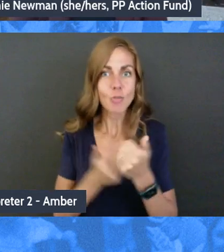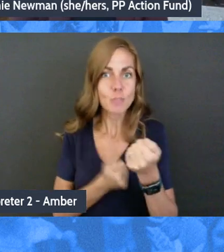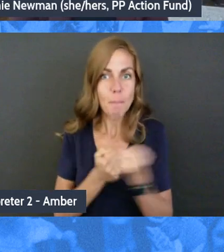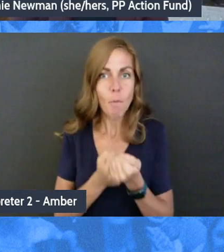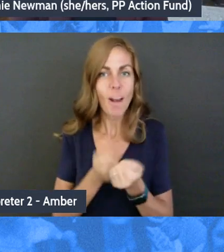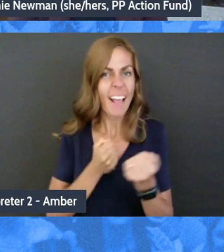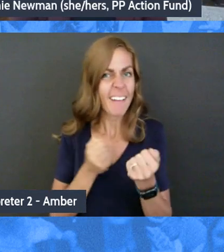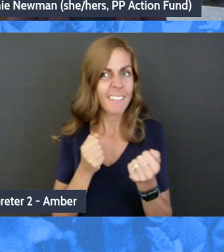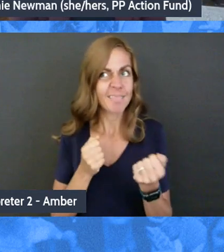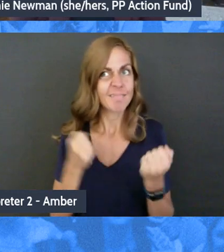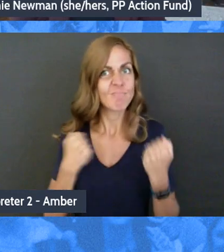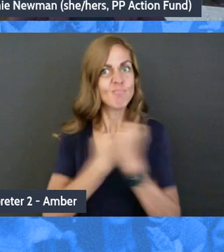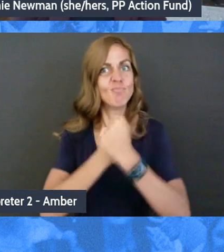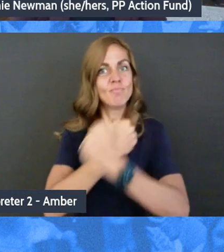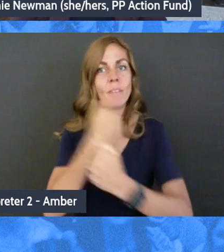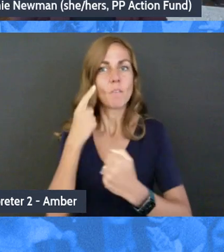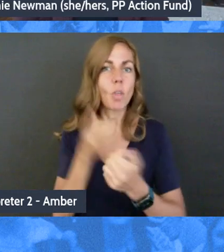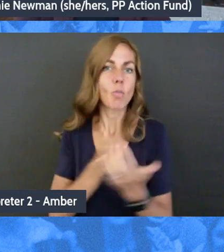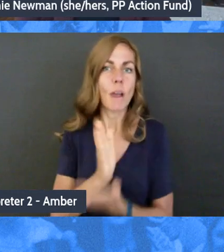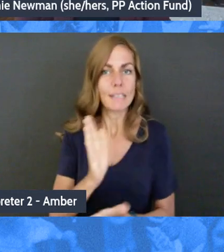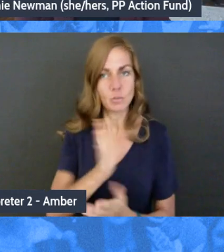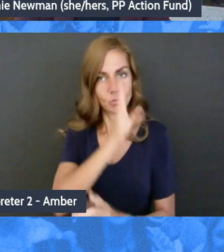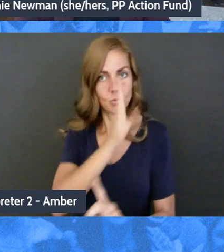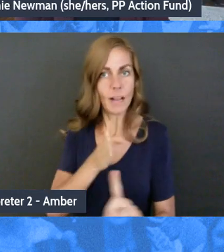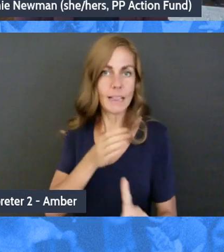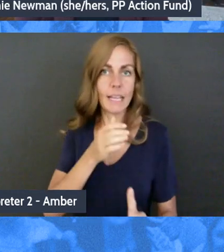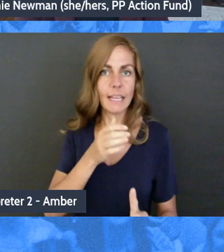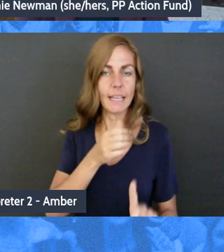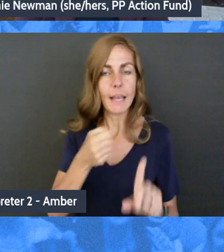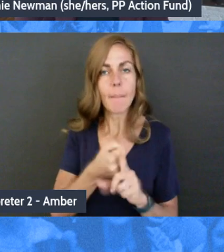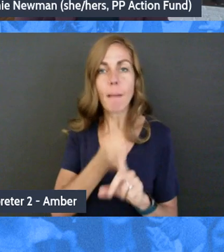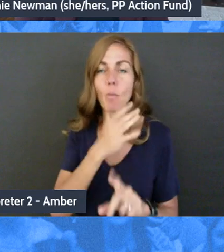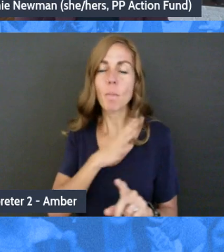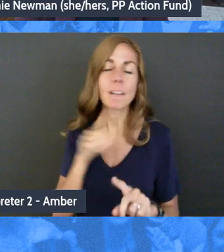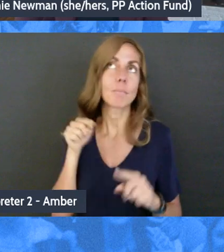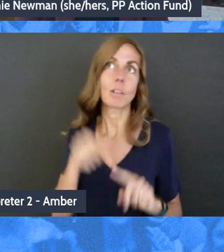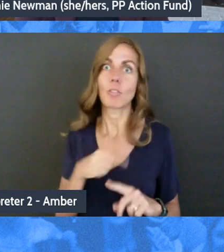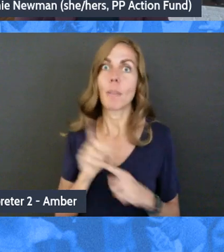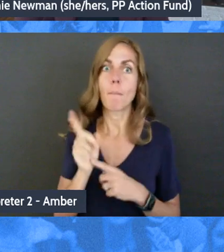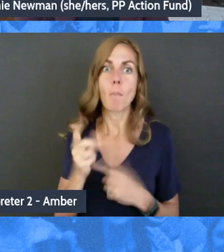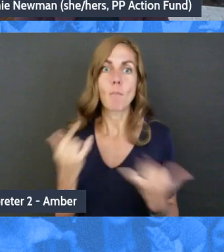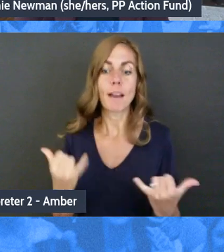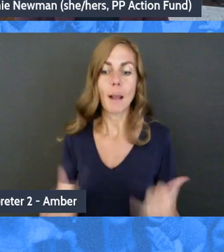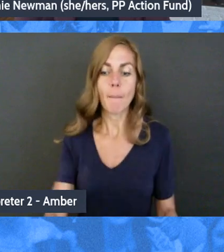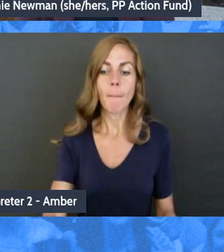that directly impact women, especially at this moment. I'd love to start with you Melanie.